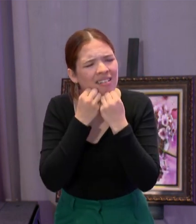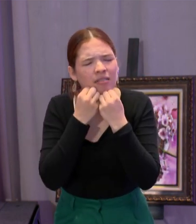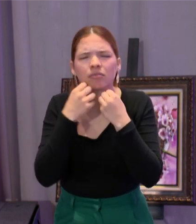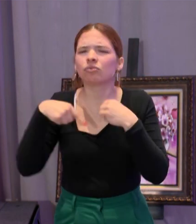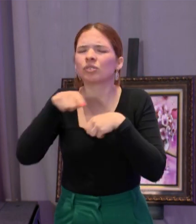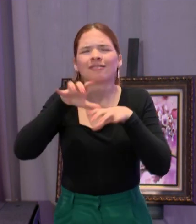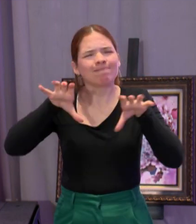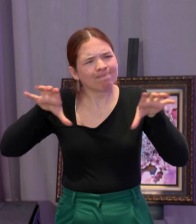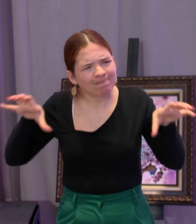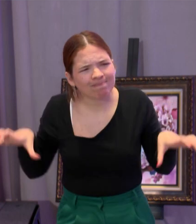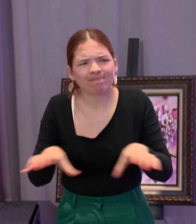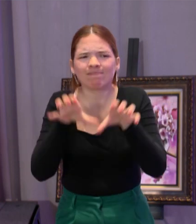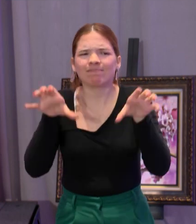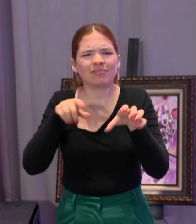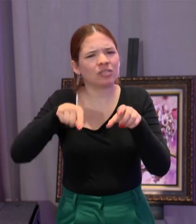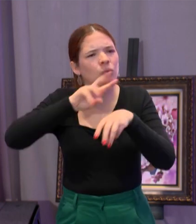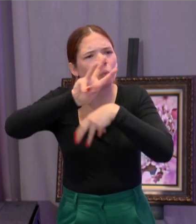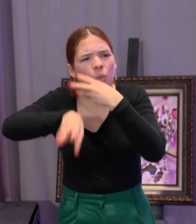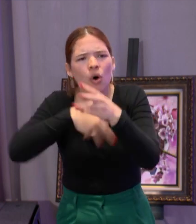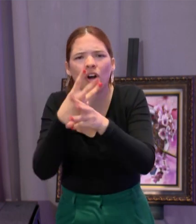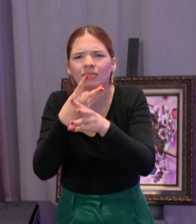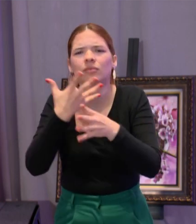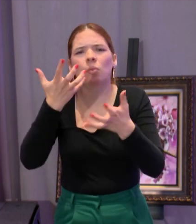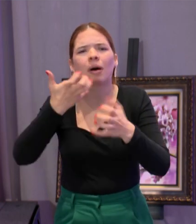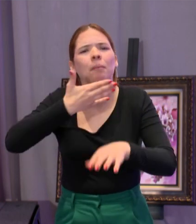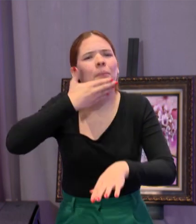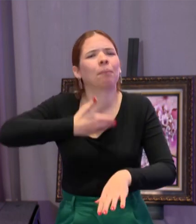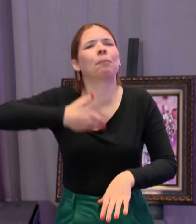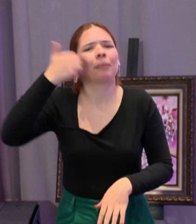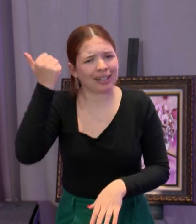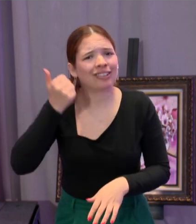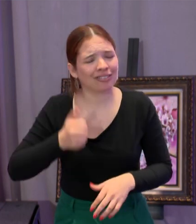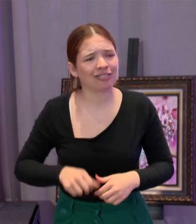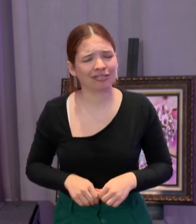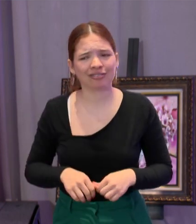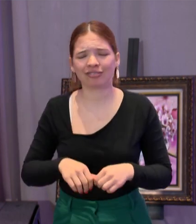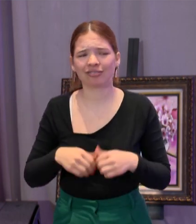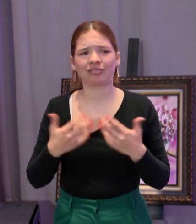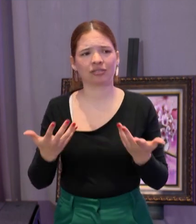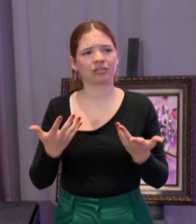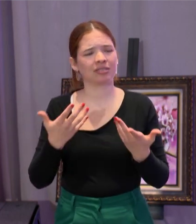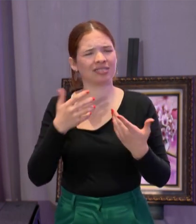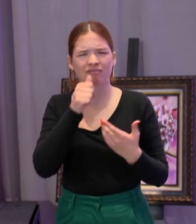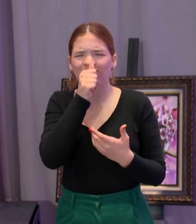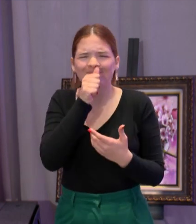THIS WORLD A BETTER PLACE. STRENGTH THROUGH TRIAL AND RENEWAL.